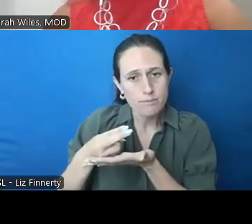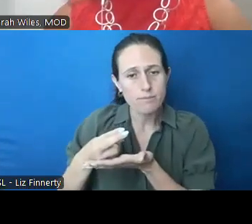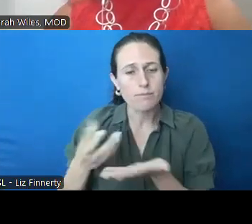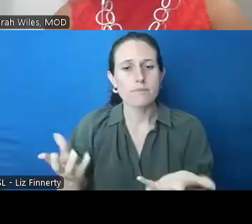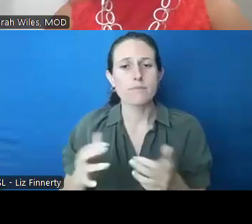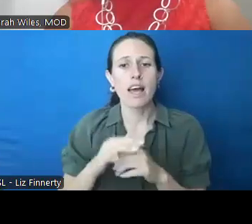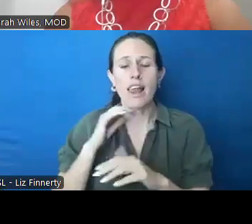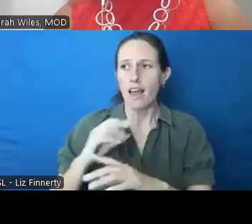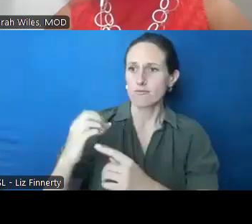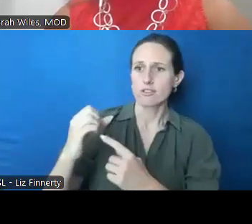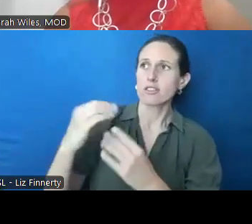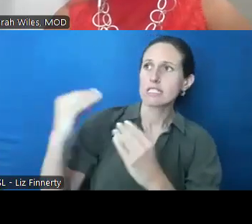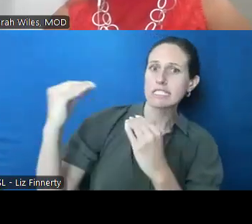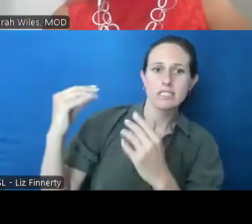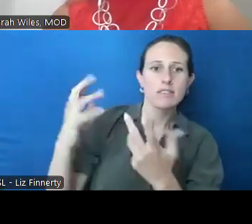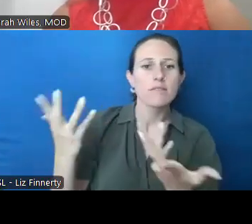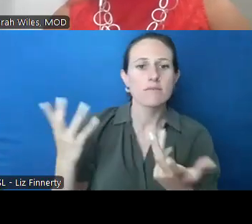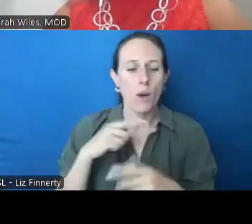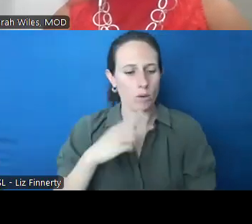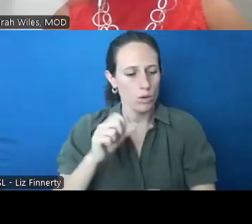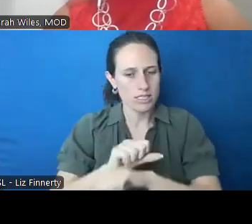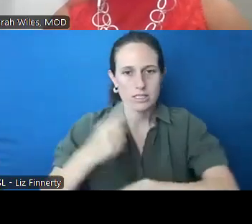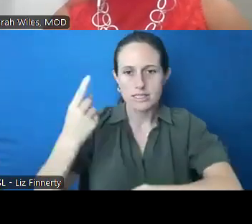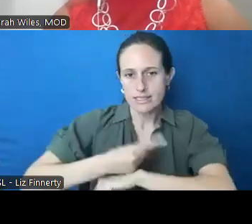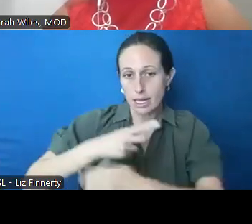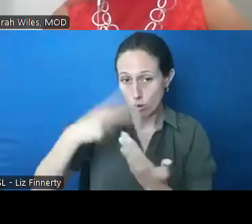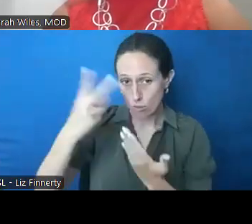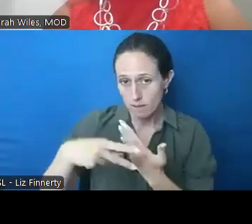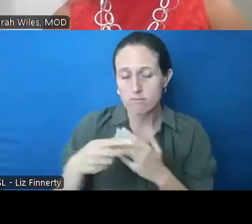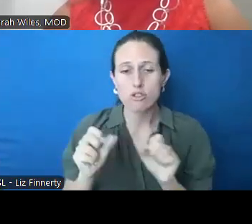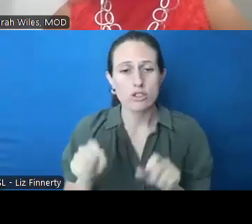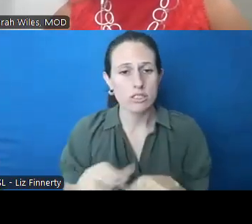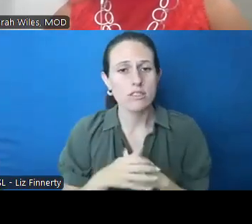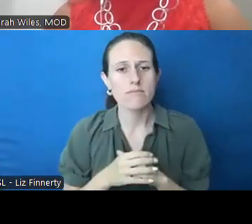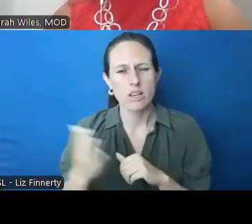and gained employment training to work at Road to Responsibility, a day program